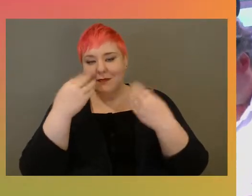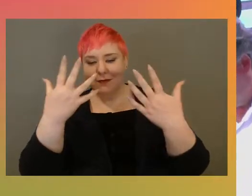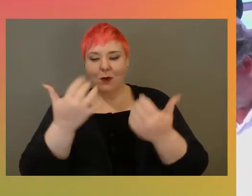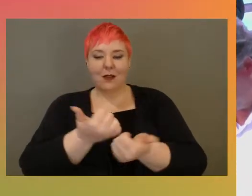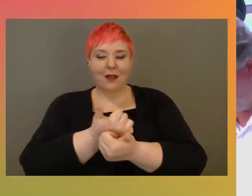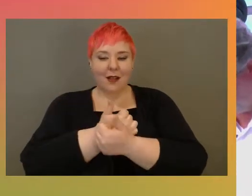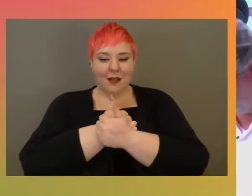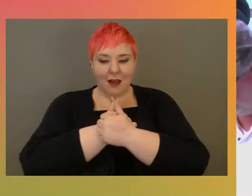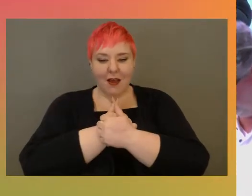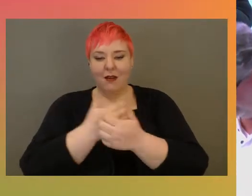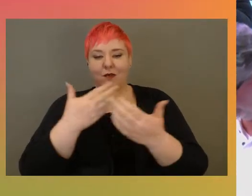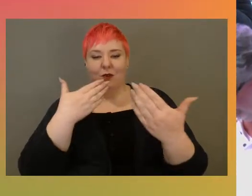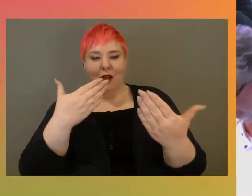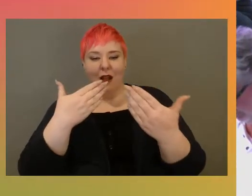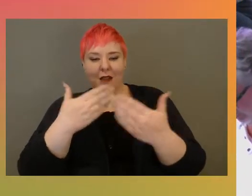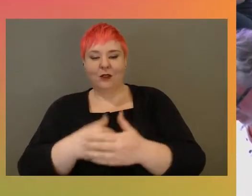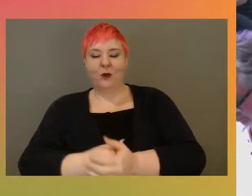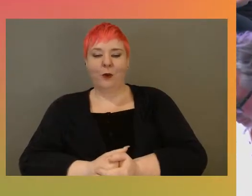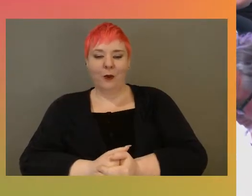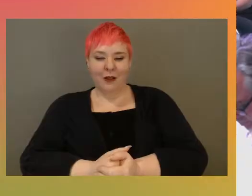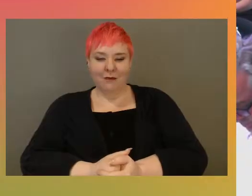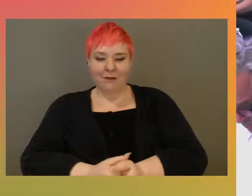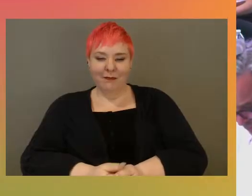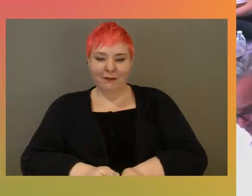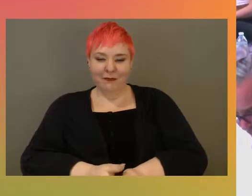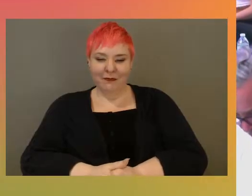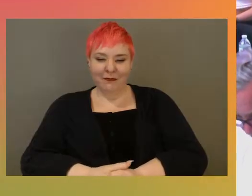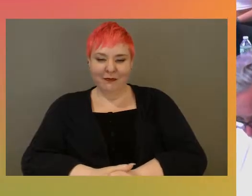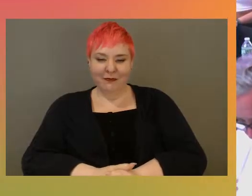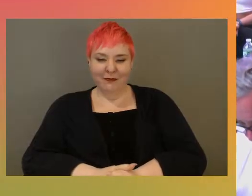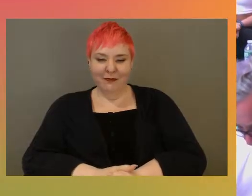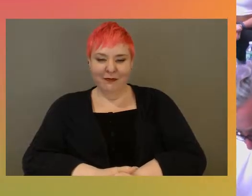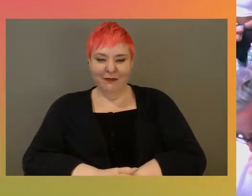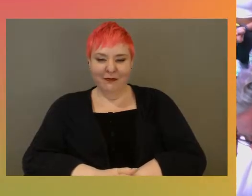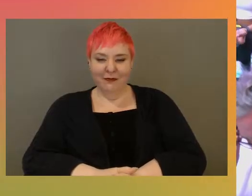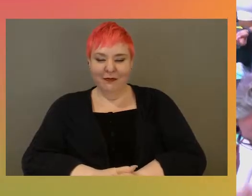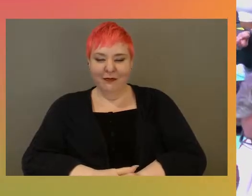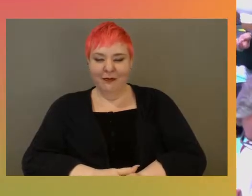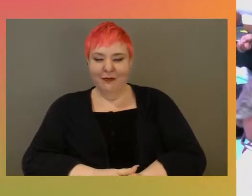IMPOSSIBLE NOT TO FEEL THAT CONNECTION, THAT ONENESS, THAT UNITY, THAT EQUANIMITY, THAT